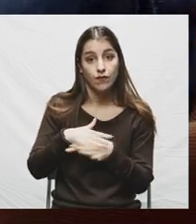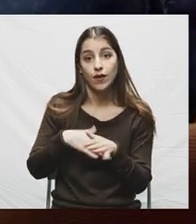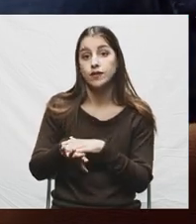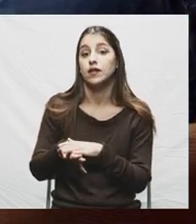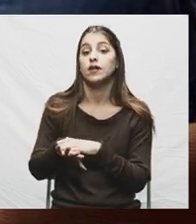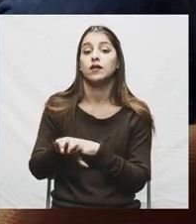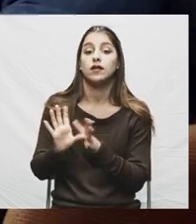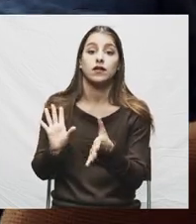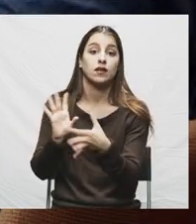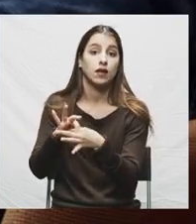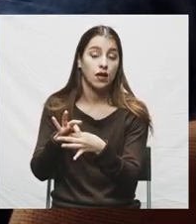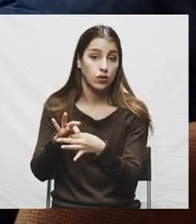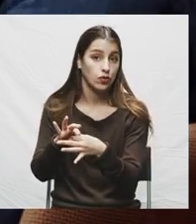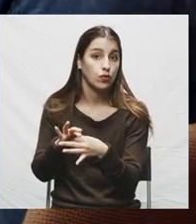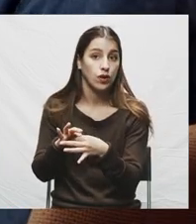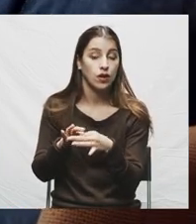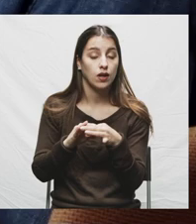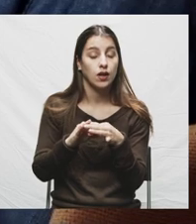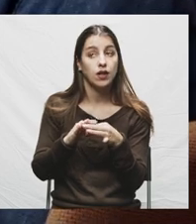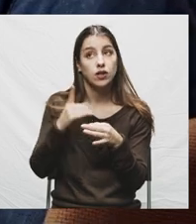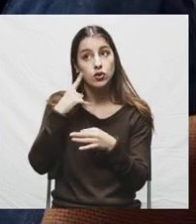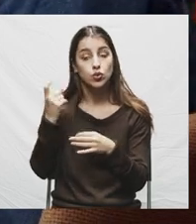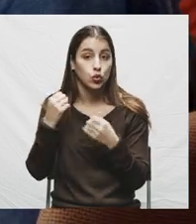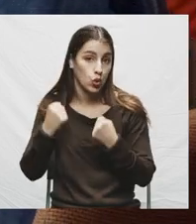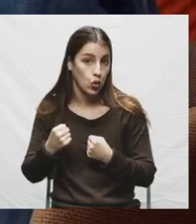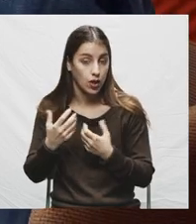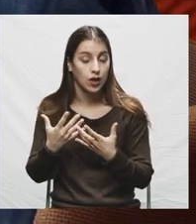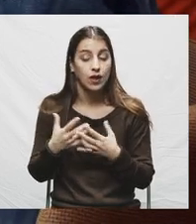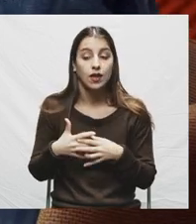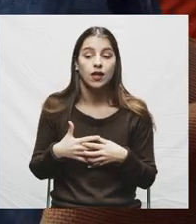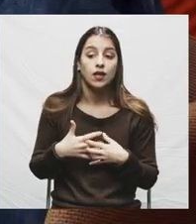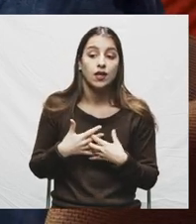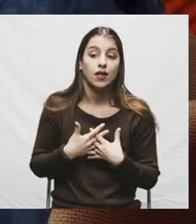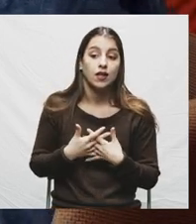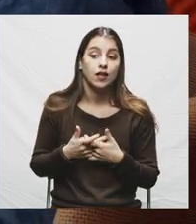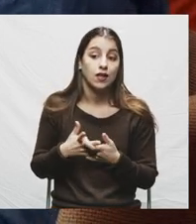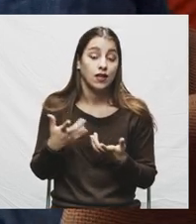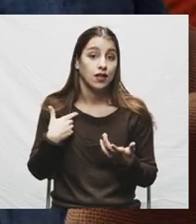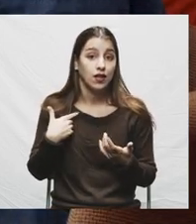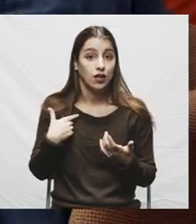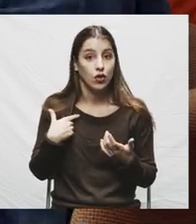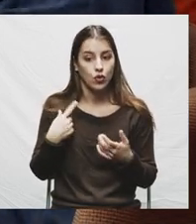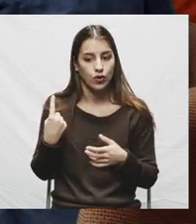they are included in the soundtrack, so I enjoy it even more, because I finally found a way...